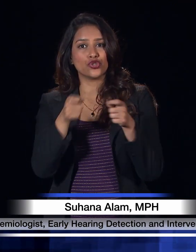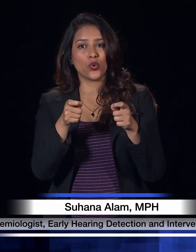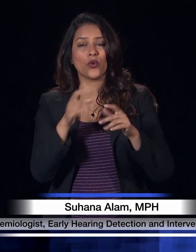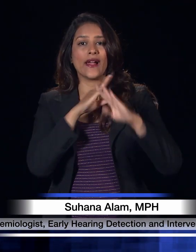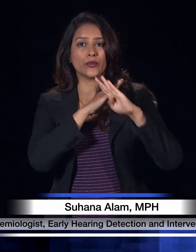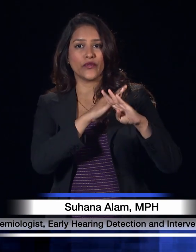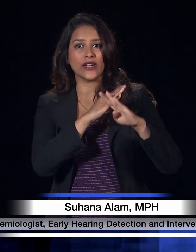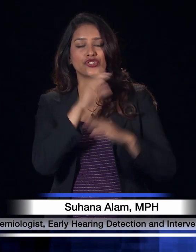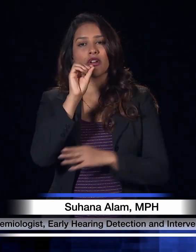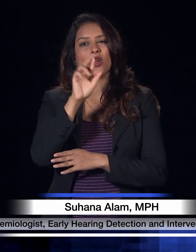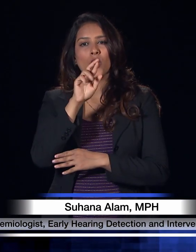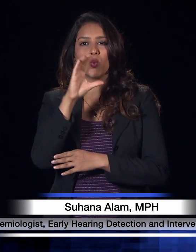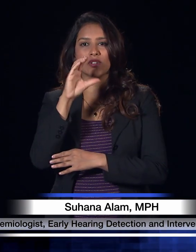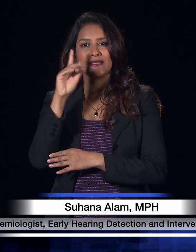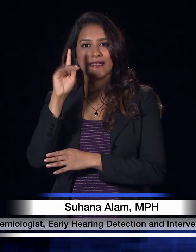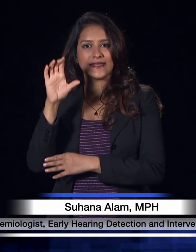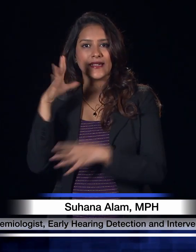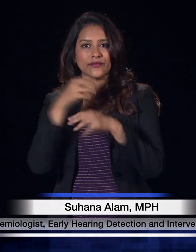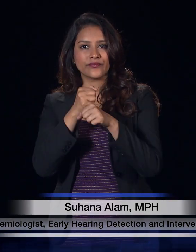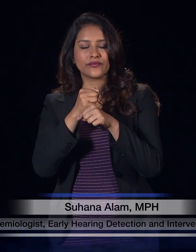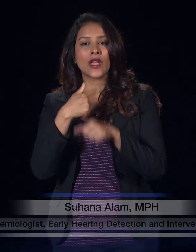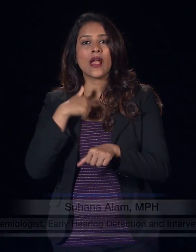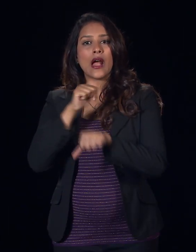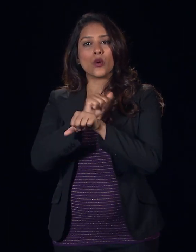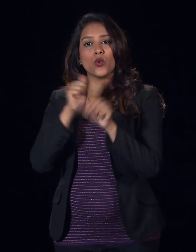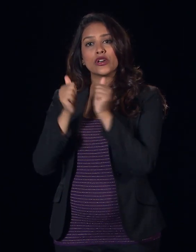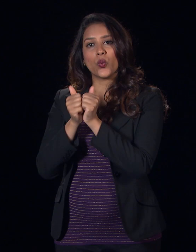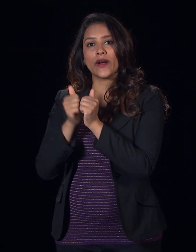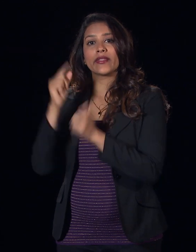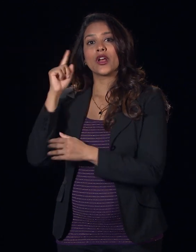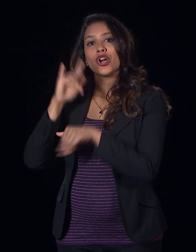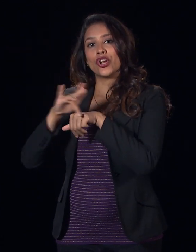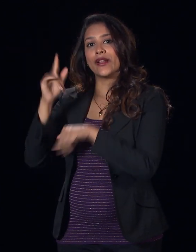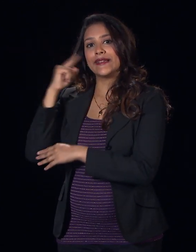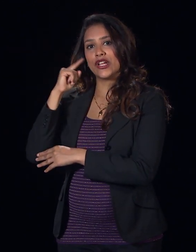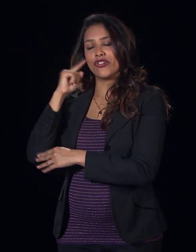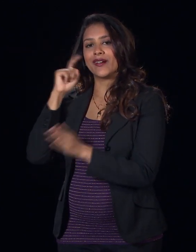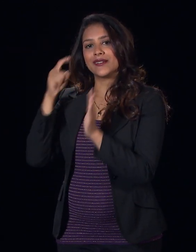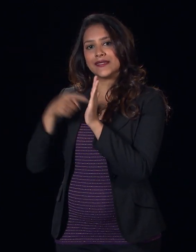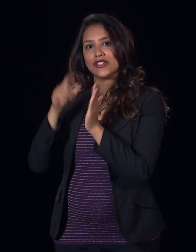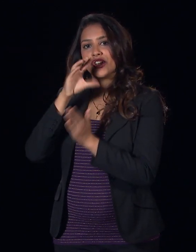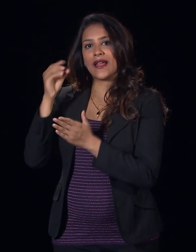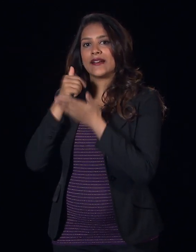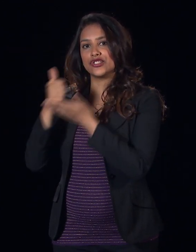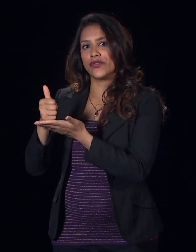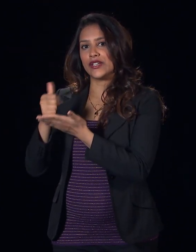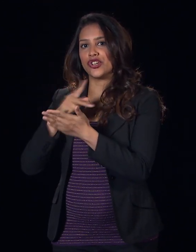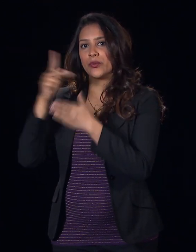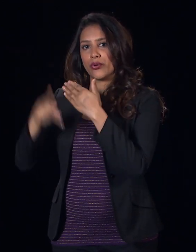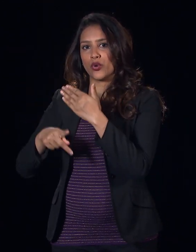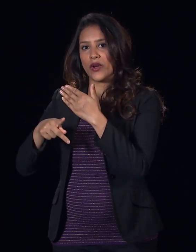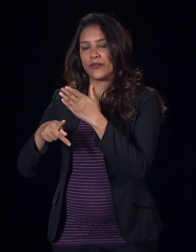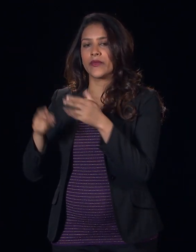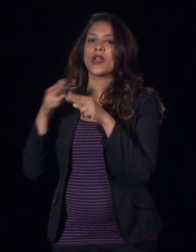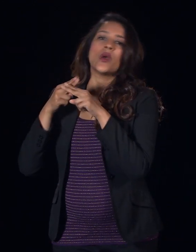and Prevention, or CDC. I work with the Early Hearing Detection and Intervention program.